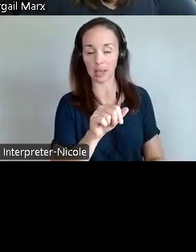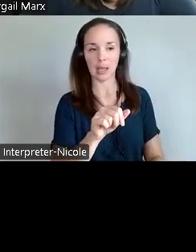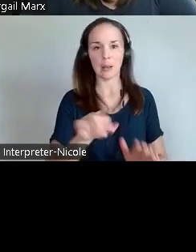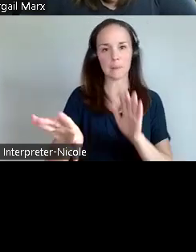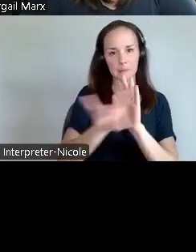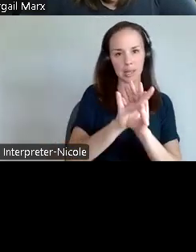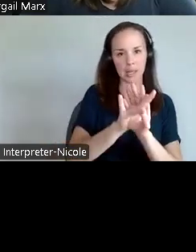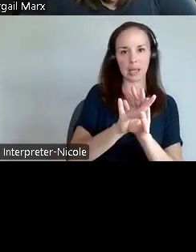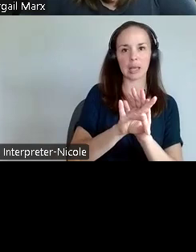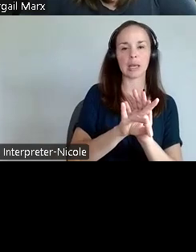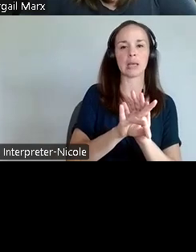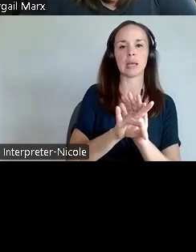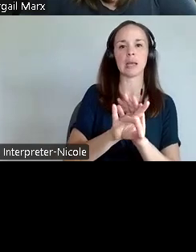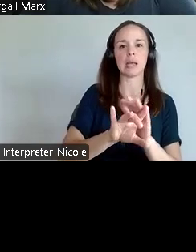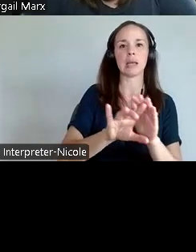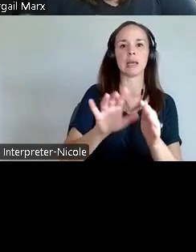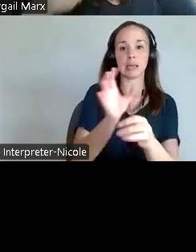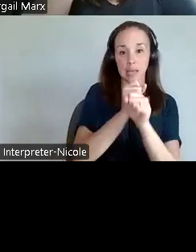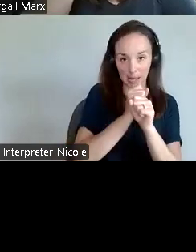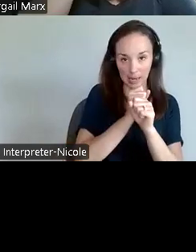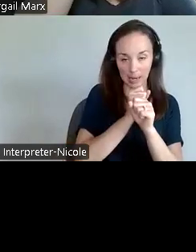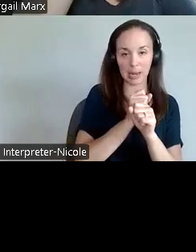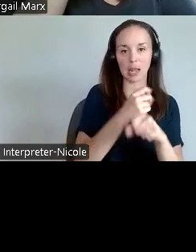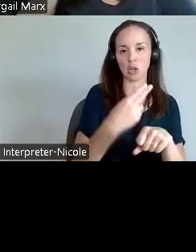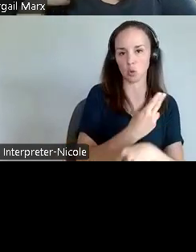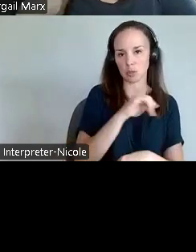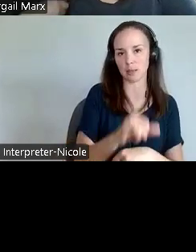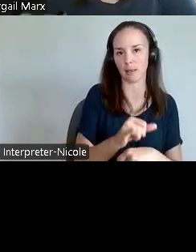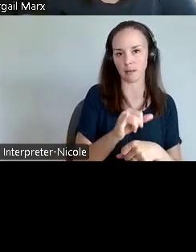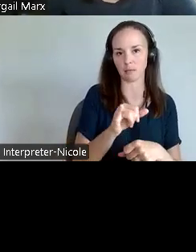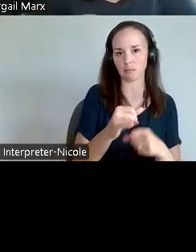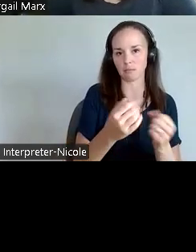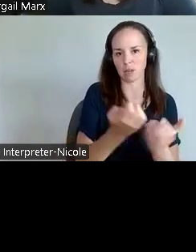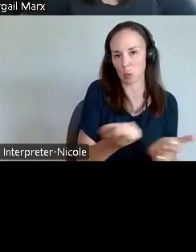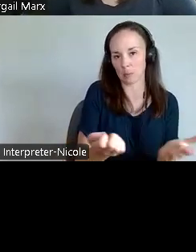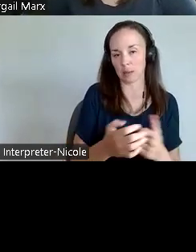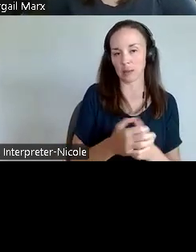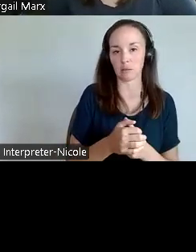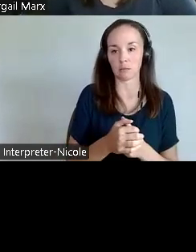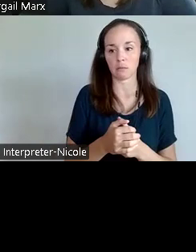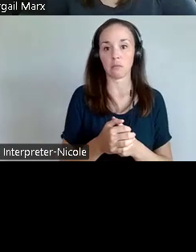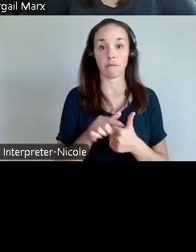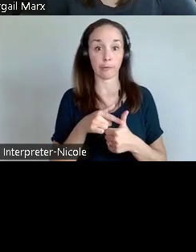acquisition and the use of that device. That could be through the evaluation,